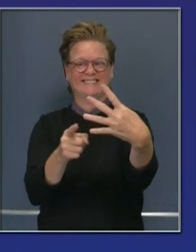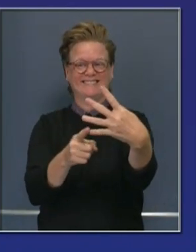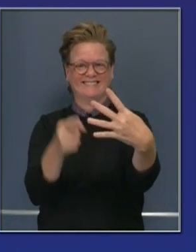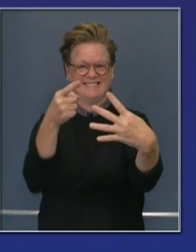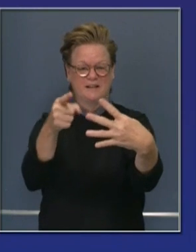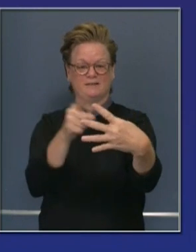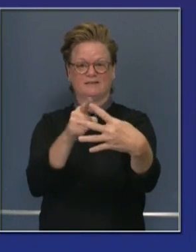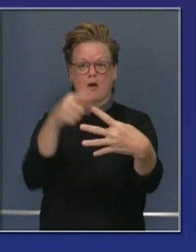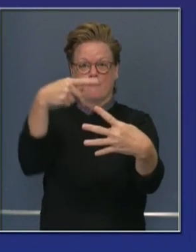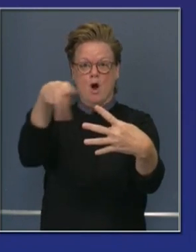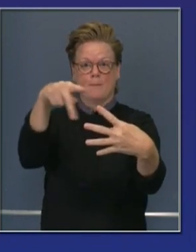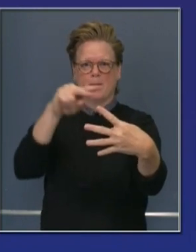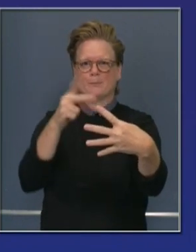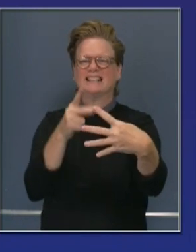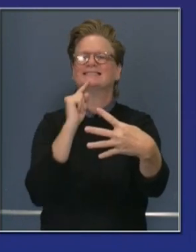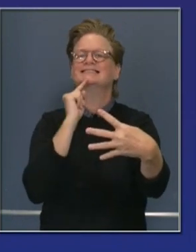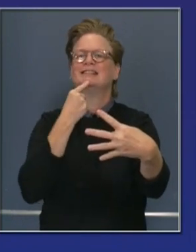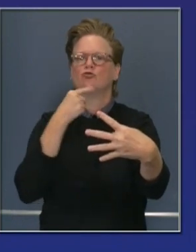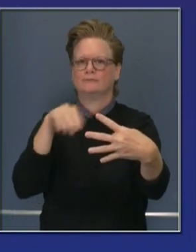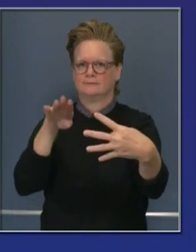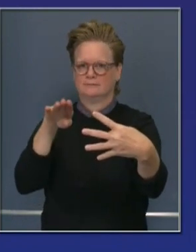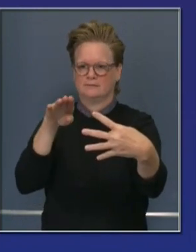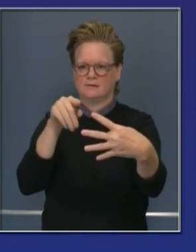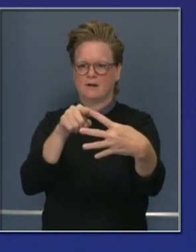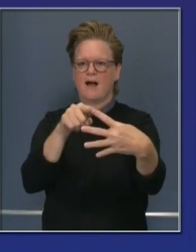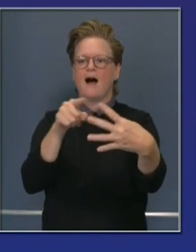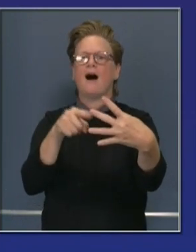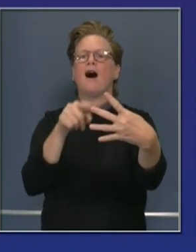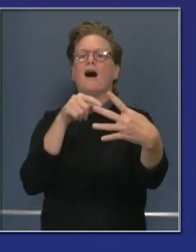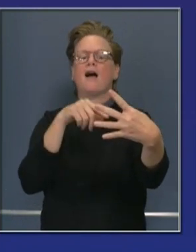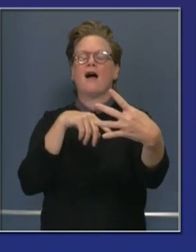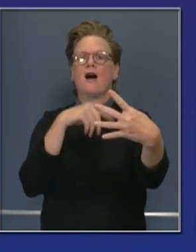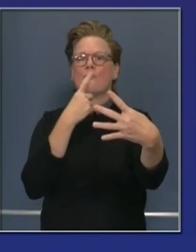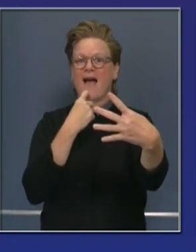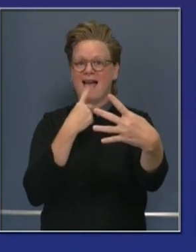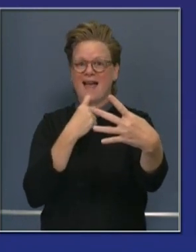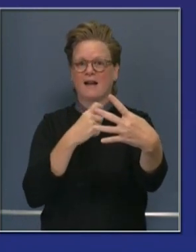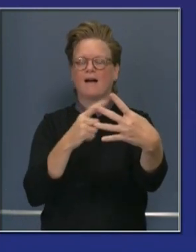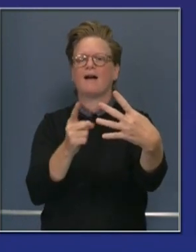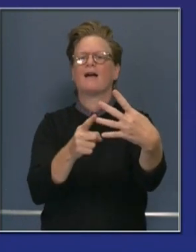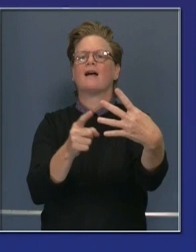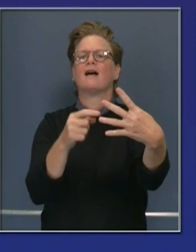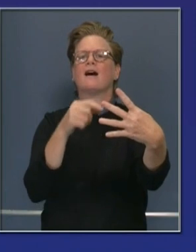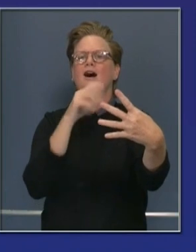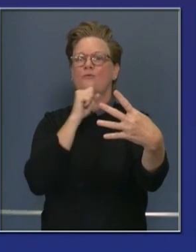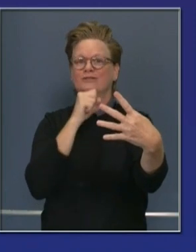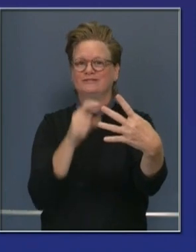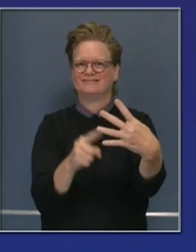WE ARE LOOKING AT THESE FOR TIERS, COLOR-CODED TO MAKE IT SIMPLER.